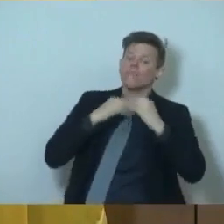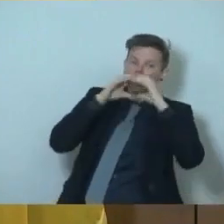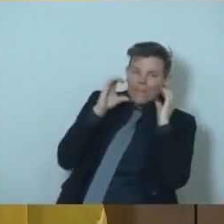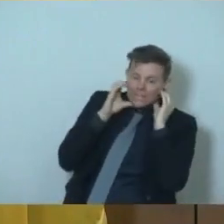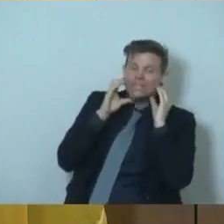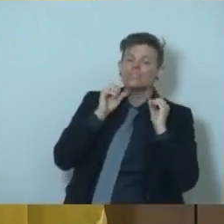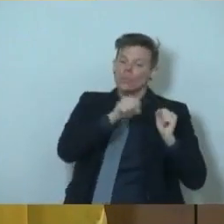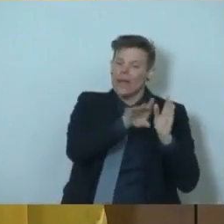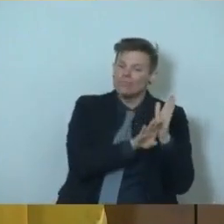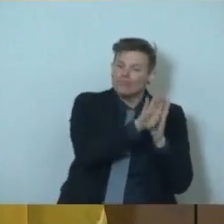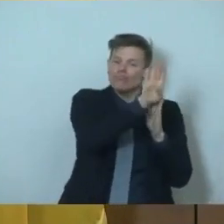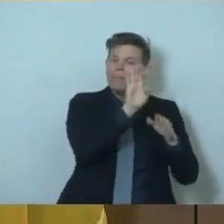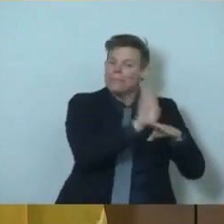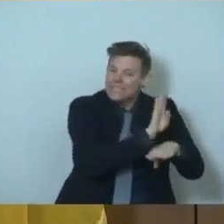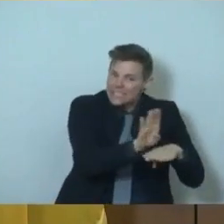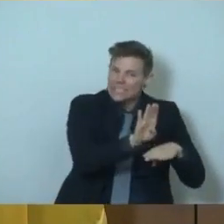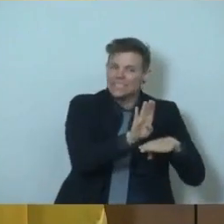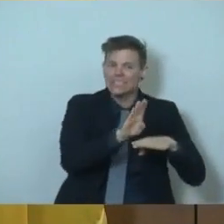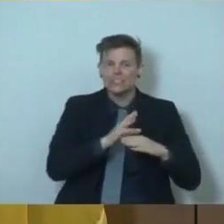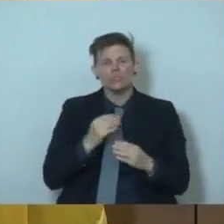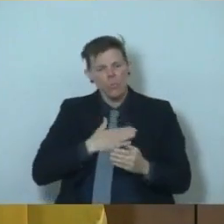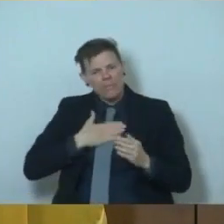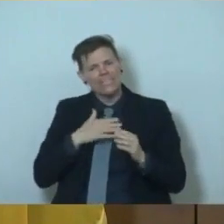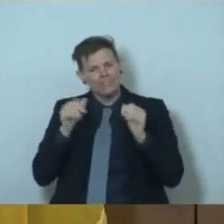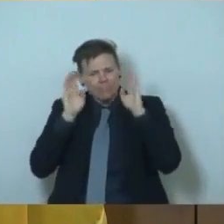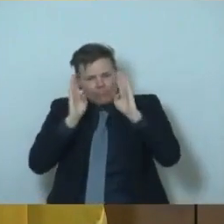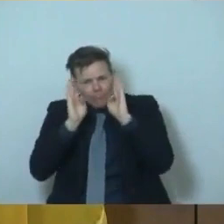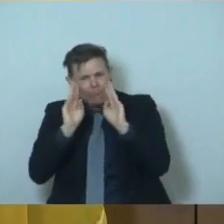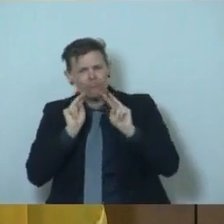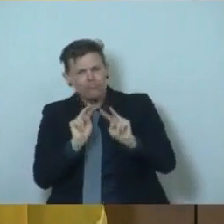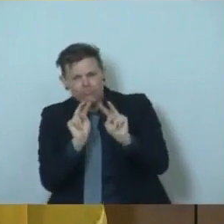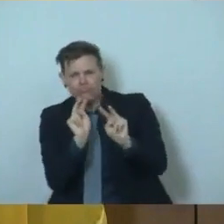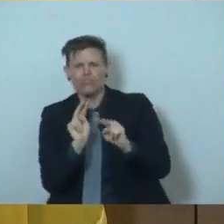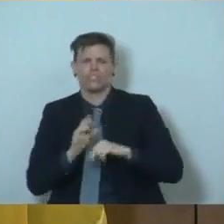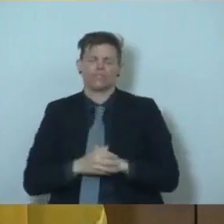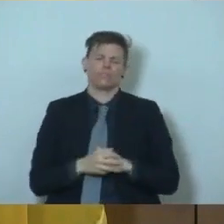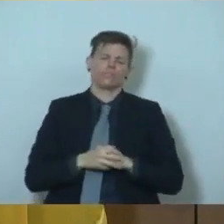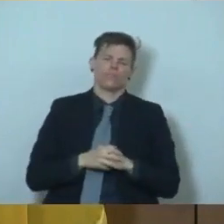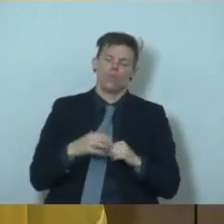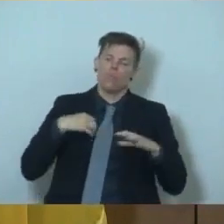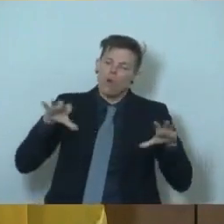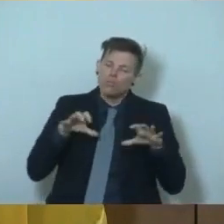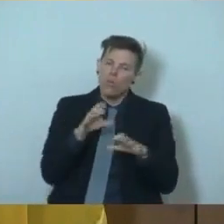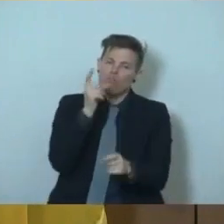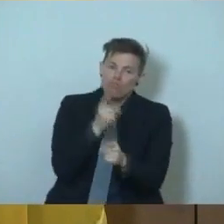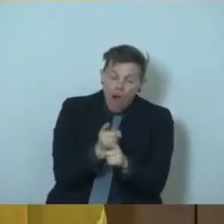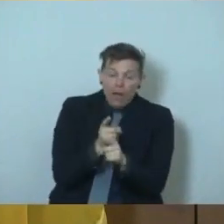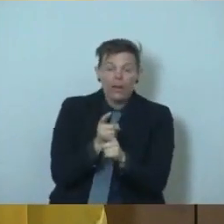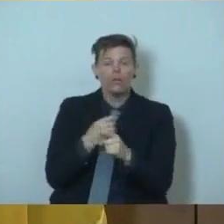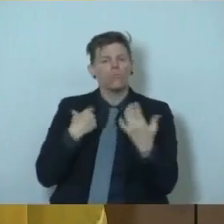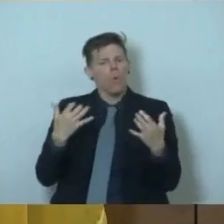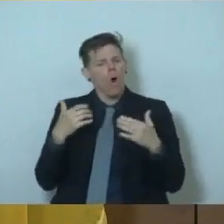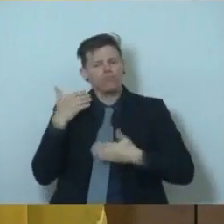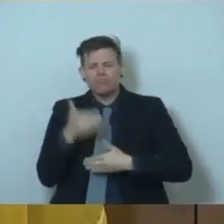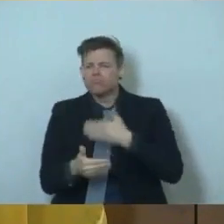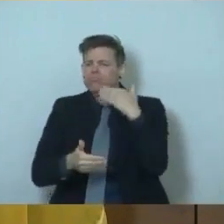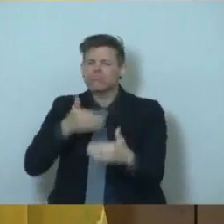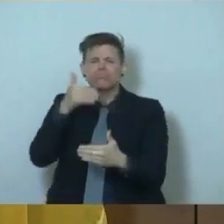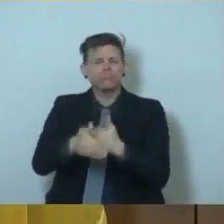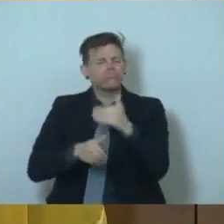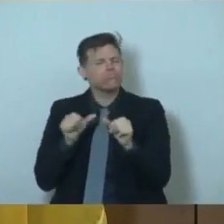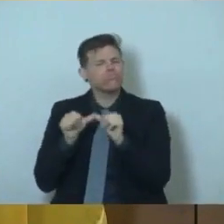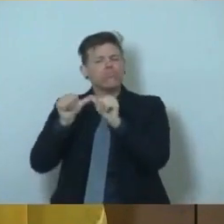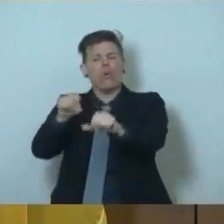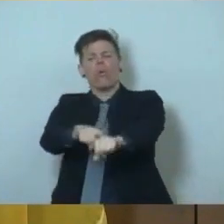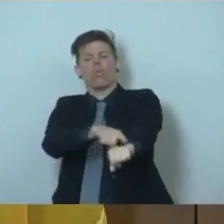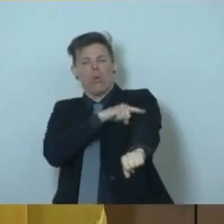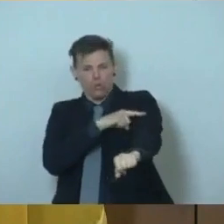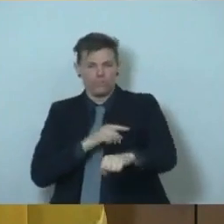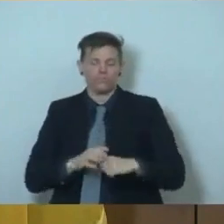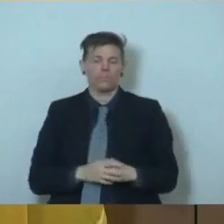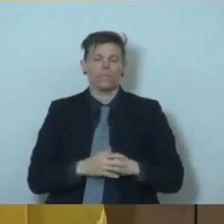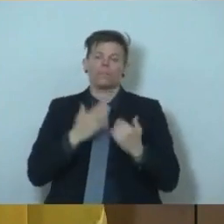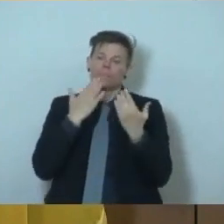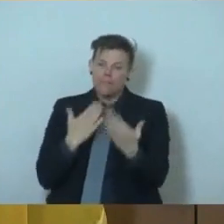I REALLY APPRECIATE YOUR PAYING ATTENTION TO THESE MESSAGES AND THEY ARE CRITICAL IF WE'RE GOING TO GET THIS RIGHT AND WE'LL BE ABLE TO MAWN TAIN IT OVER THE LONG HAUL.